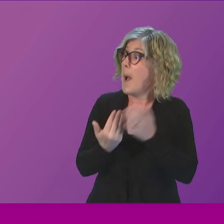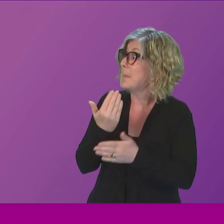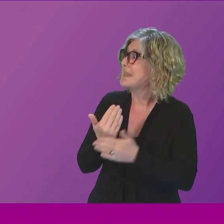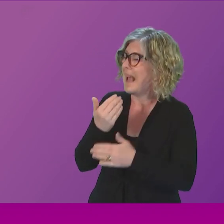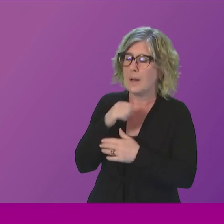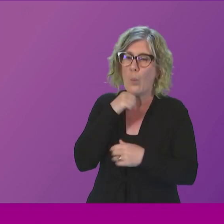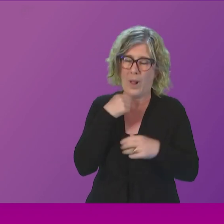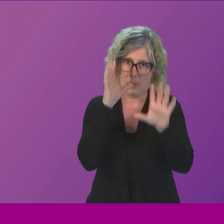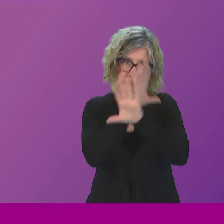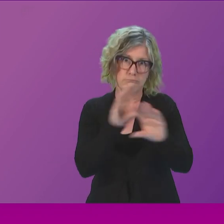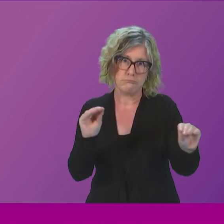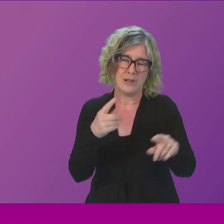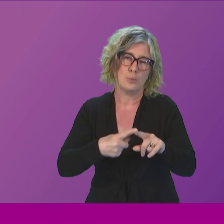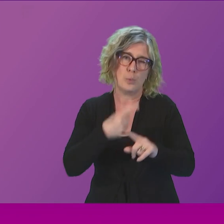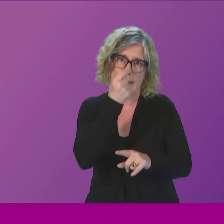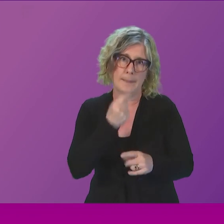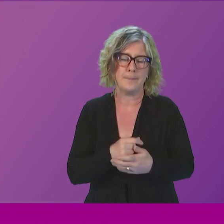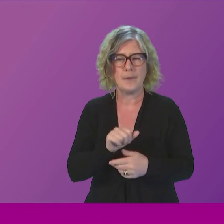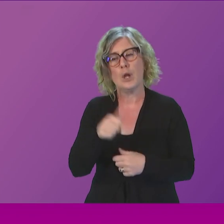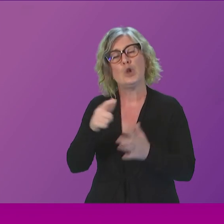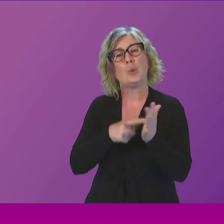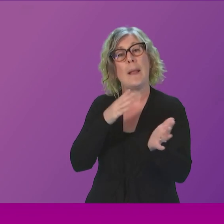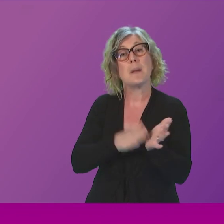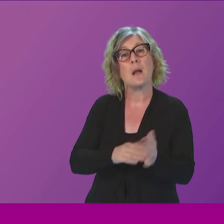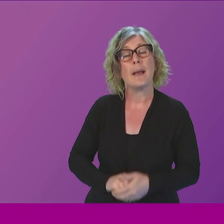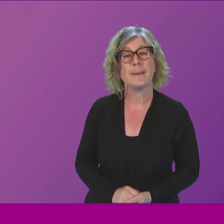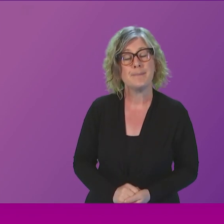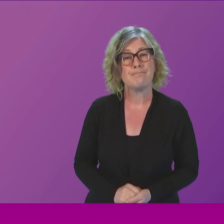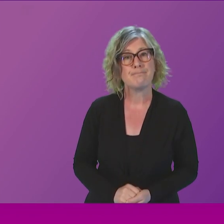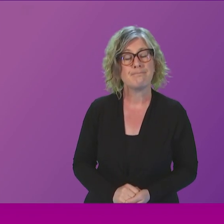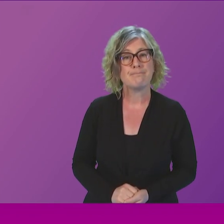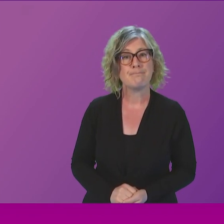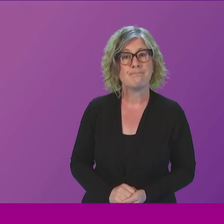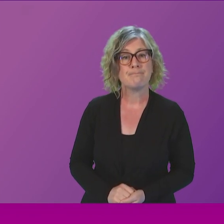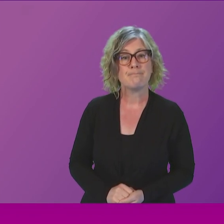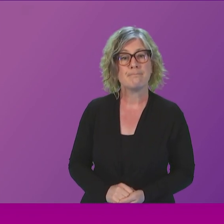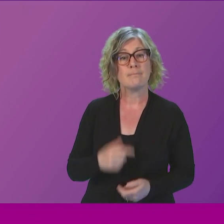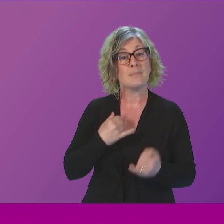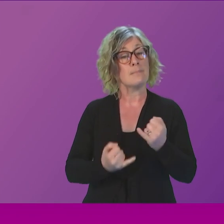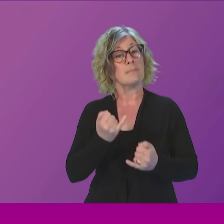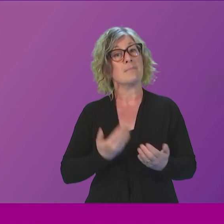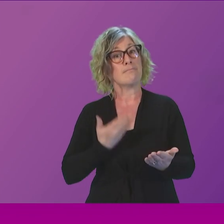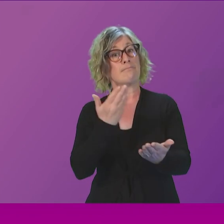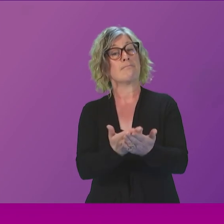is informed expeditiously. Today, I lodged the final proposal for my abortion services safe access zones bill.